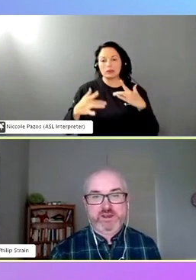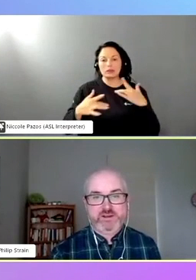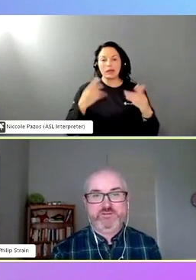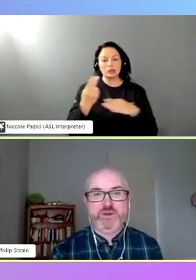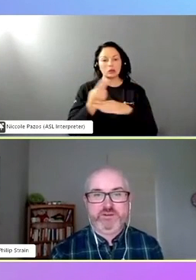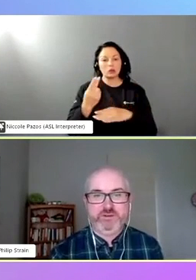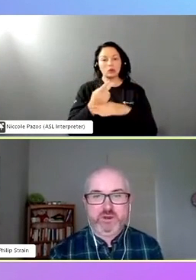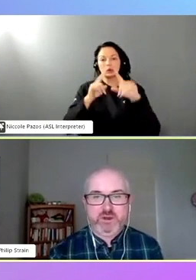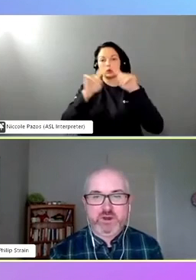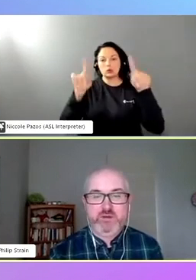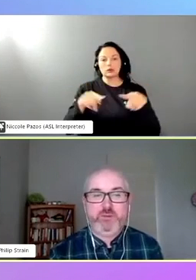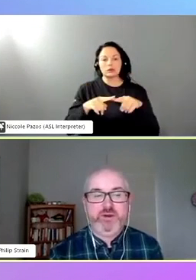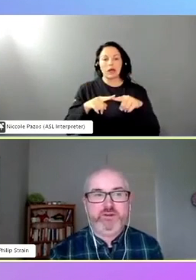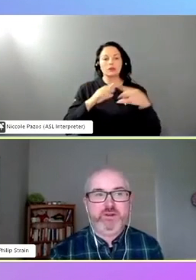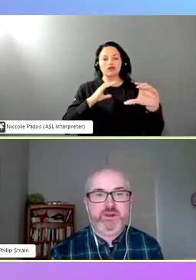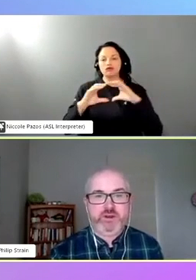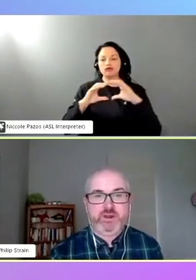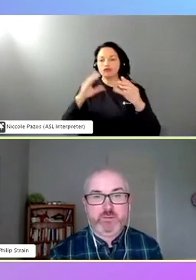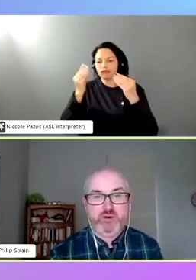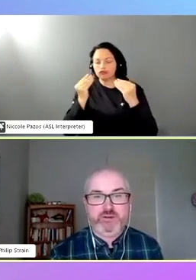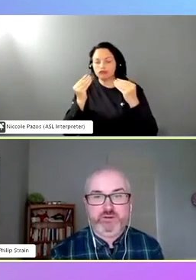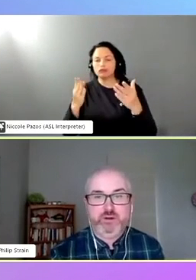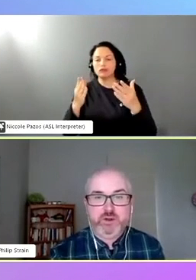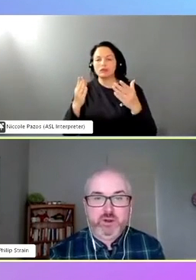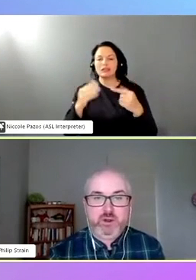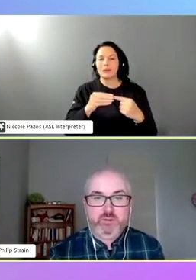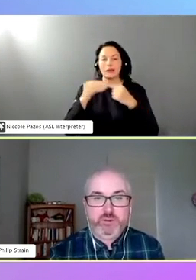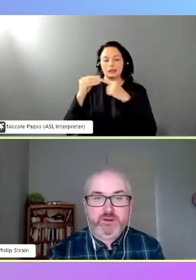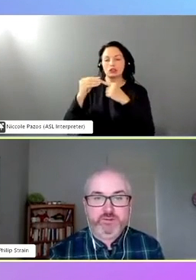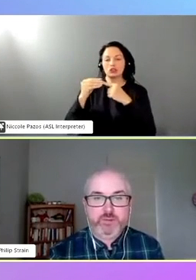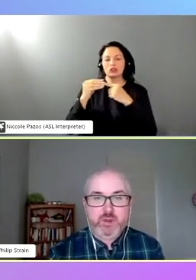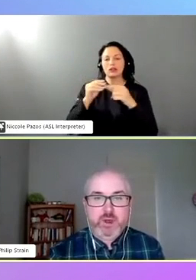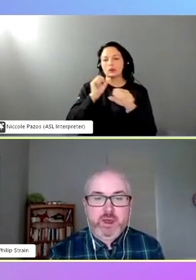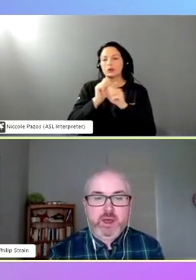consumed by people that cannot use vision to consume the information.